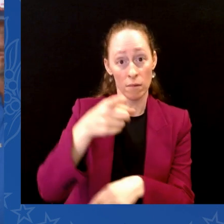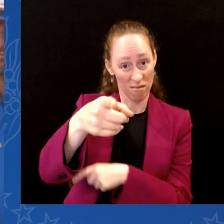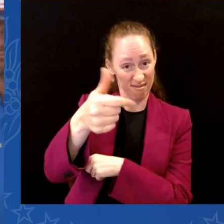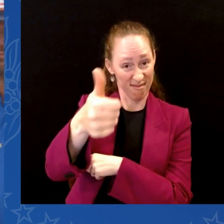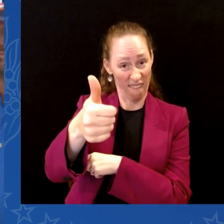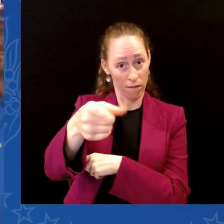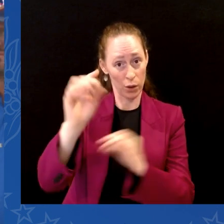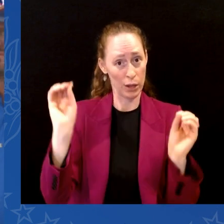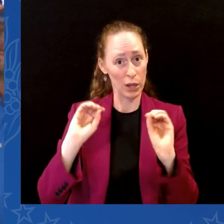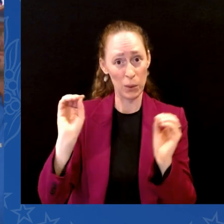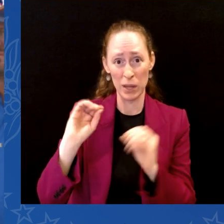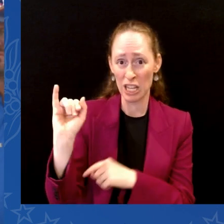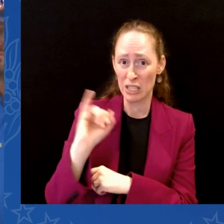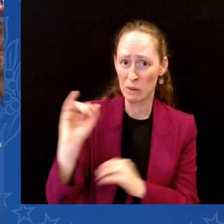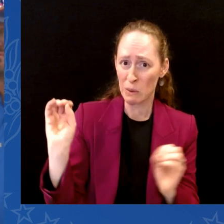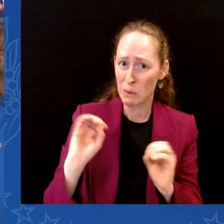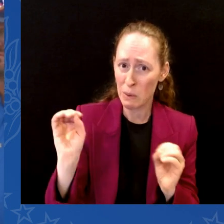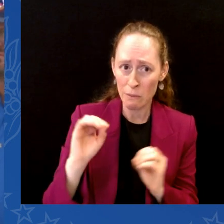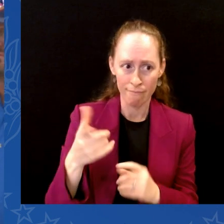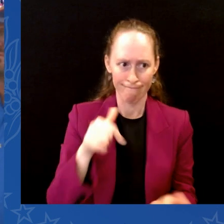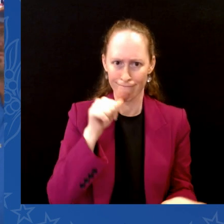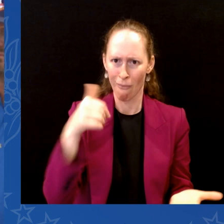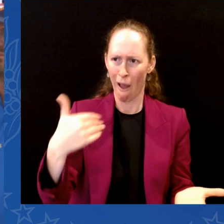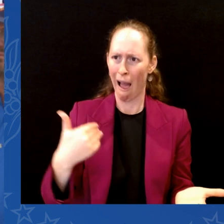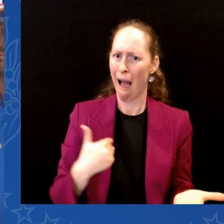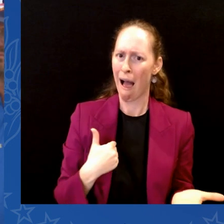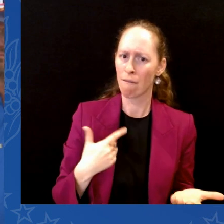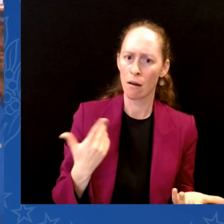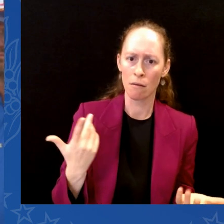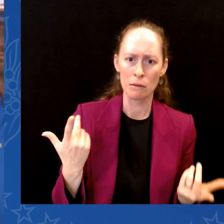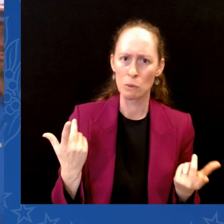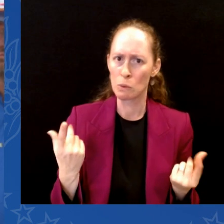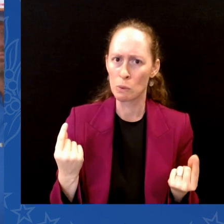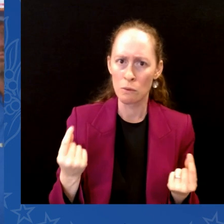and you've found a place to rent, or your car has been destroyed, you're entitl- --